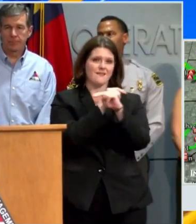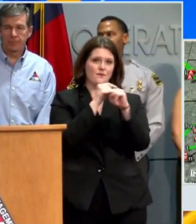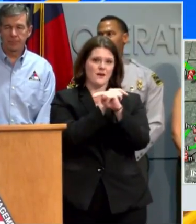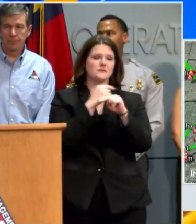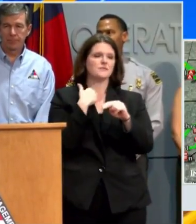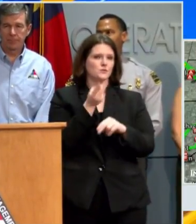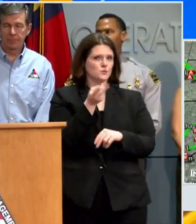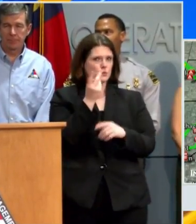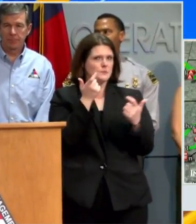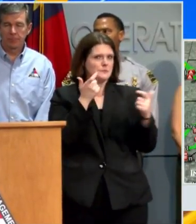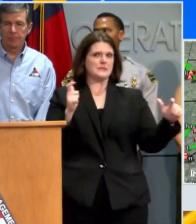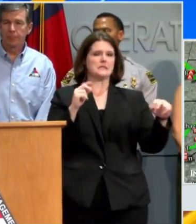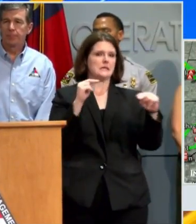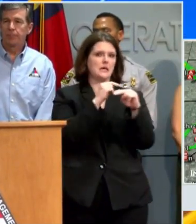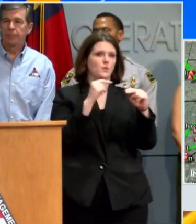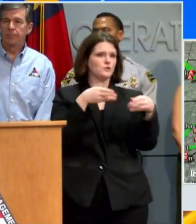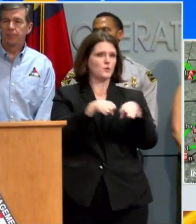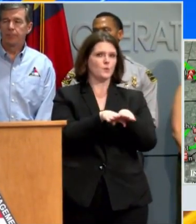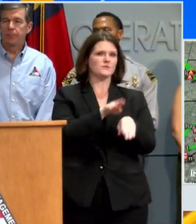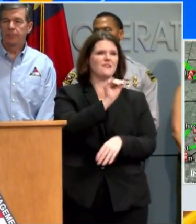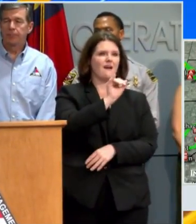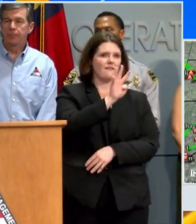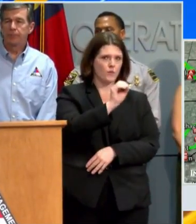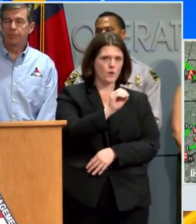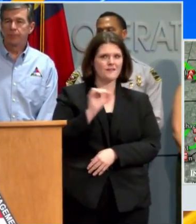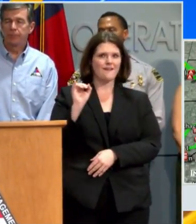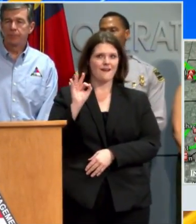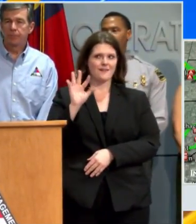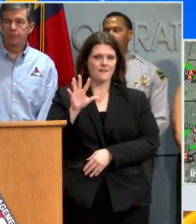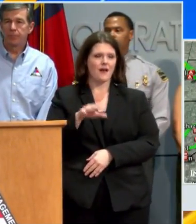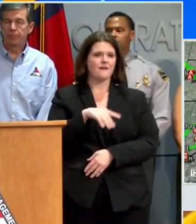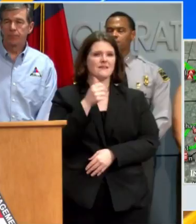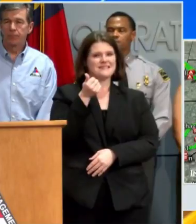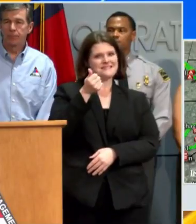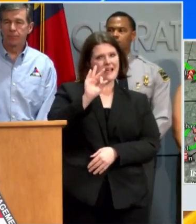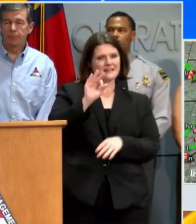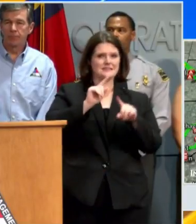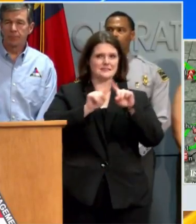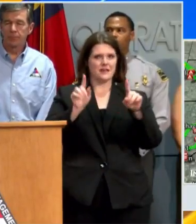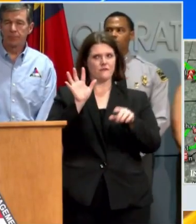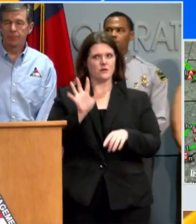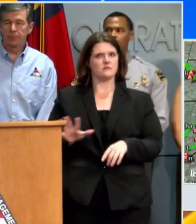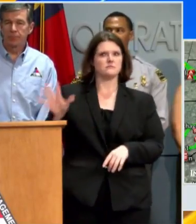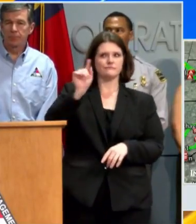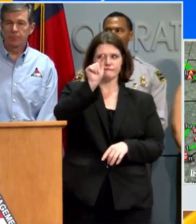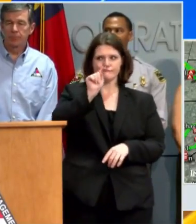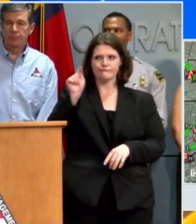TODAY WE HAVE 255 PRIMARY ROADS CLOSED DUE TO FLOODING ACROSS THE STATE AND THAT IS DOWN FROM YESTERDAY'S 356. ON INTERSTATES, WE HAVE TWO